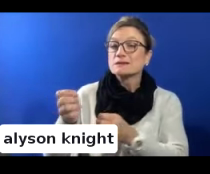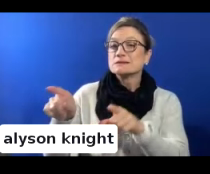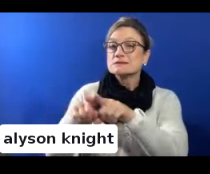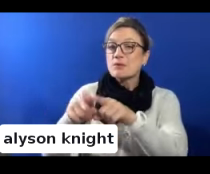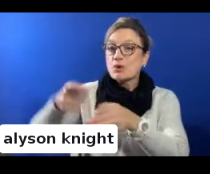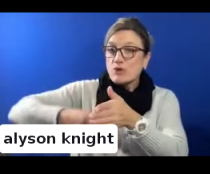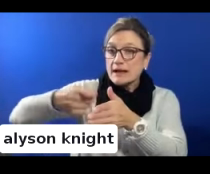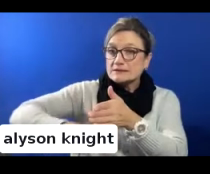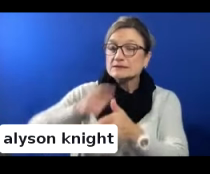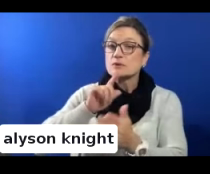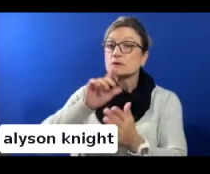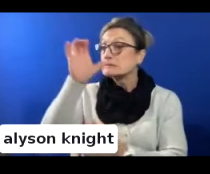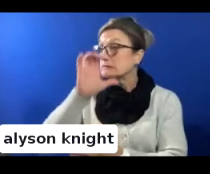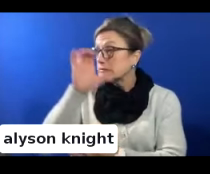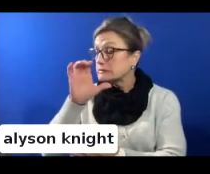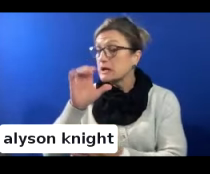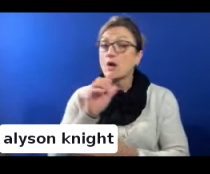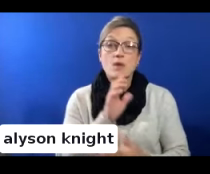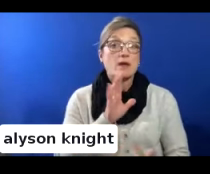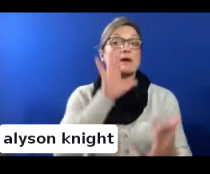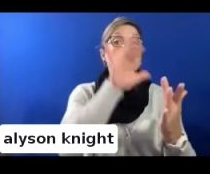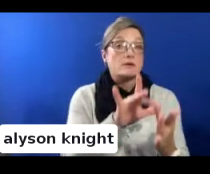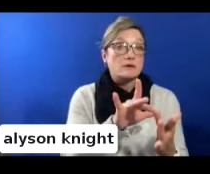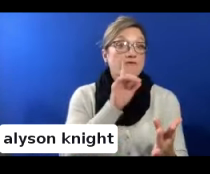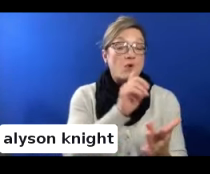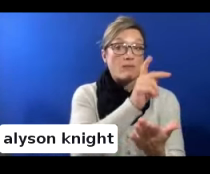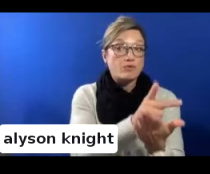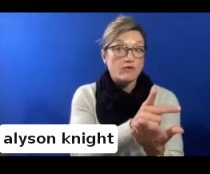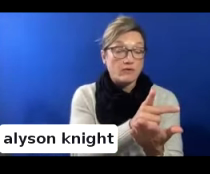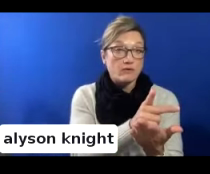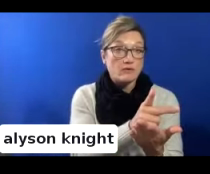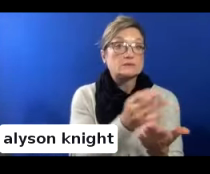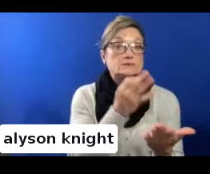We will reach out to the Reeve Foundation for the approval of the equipment change and pricing.